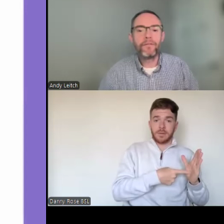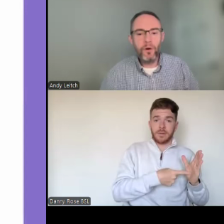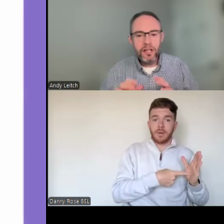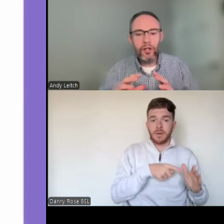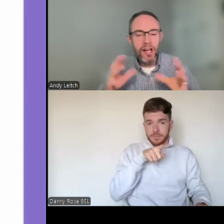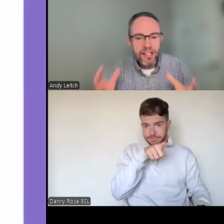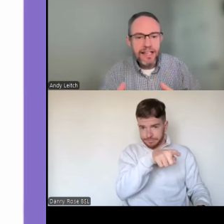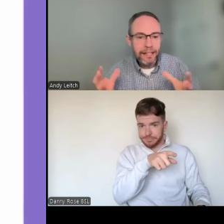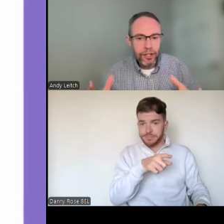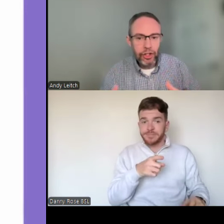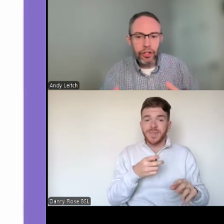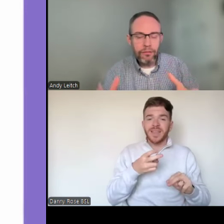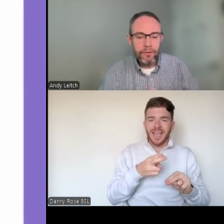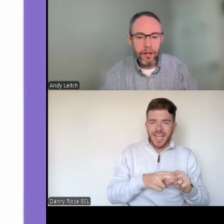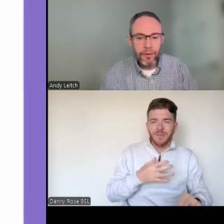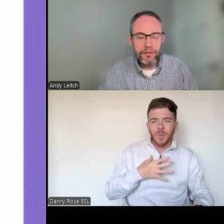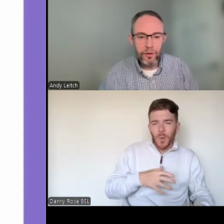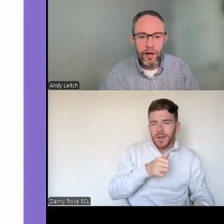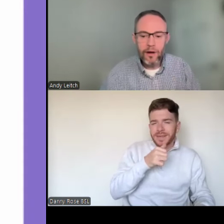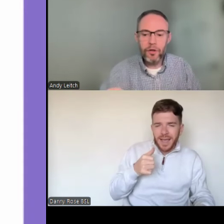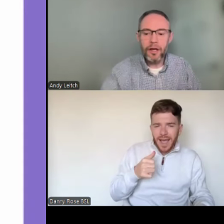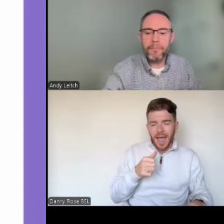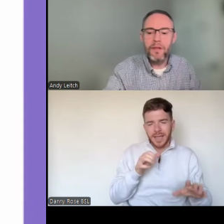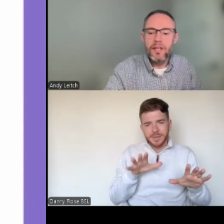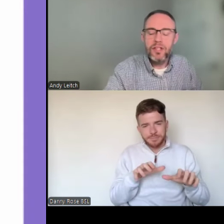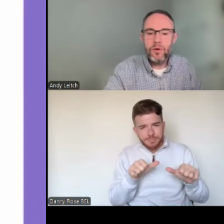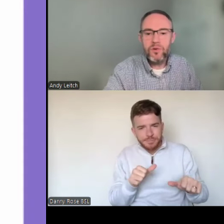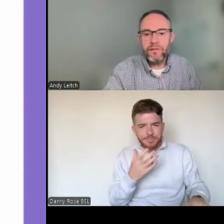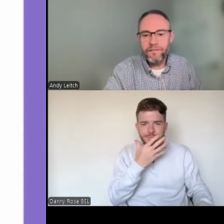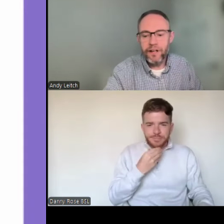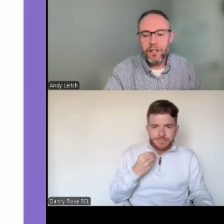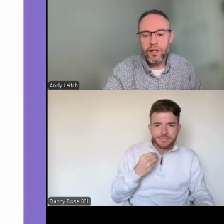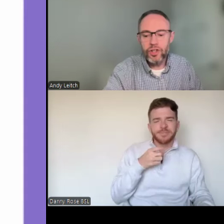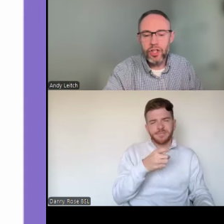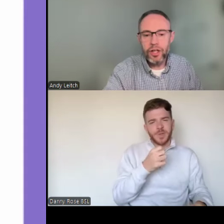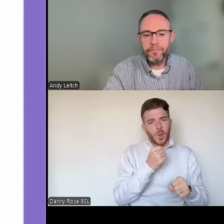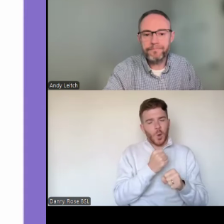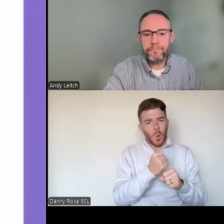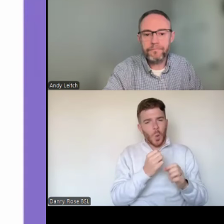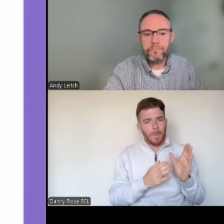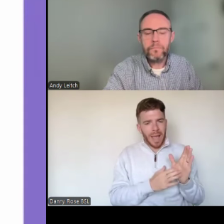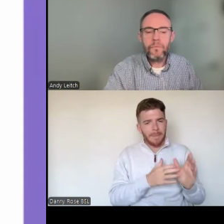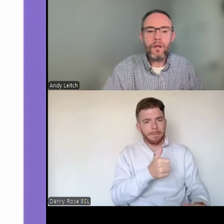If you want it to look nice and neat and digital, GlooMaps is a great way of doing it. Once we've defined our structure,